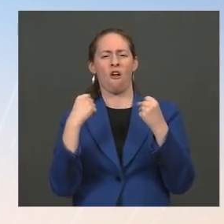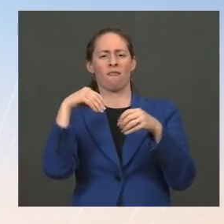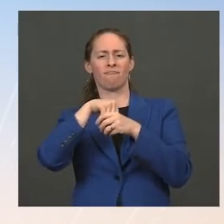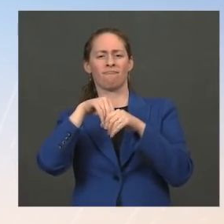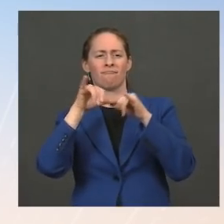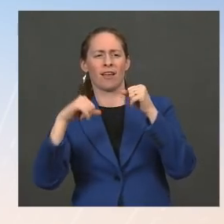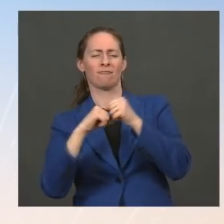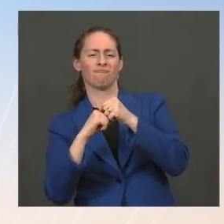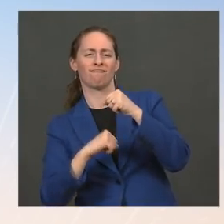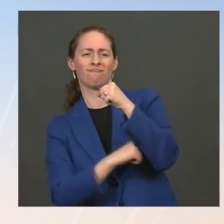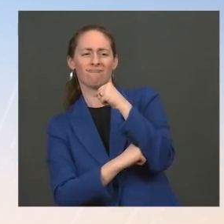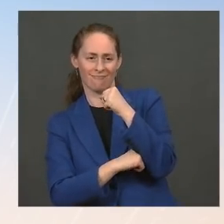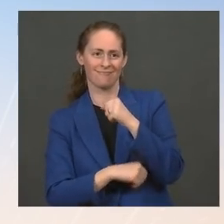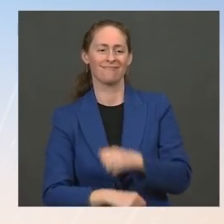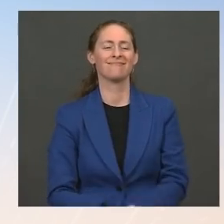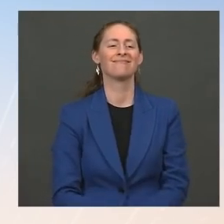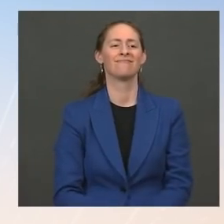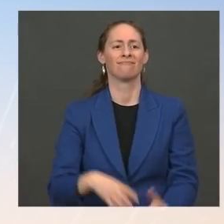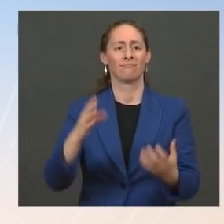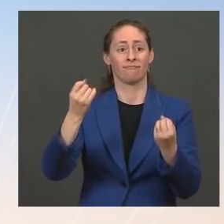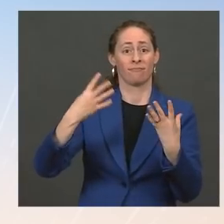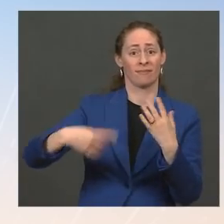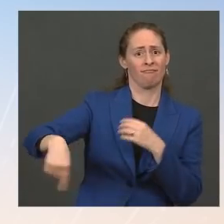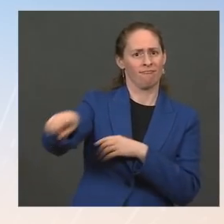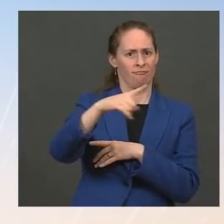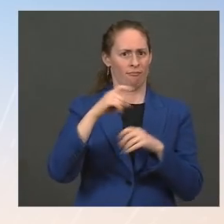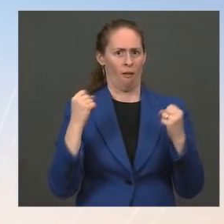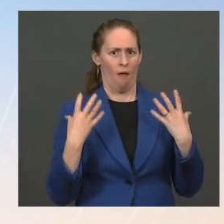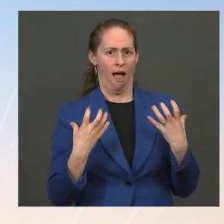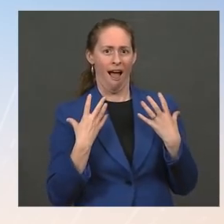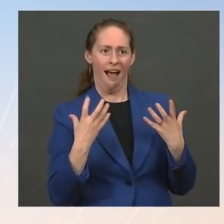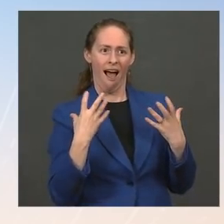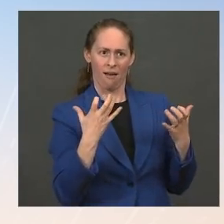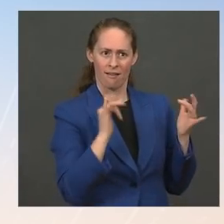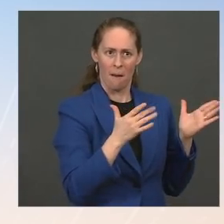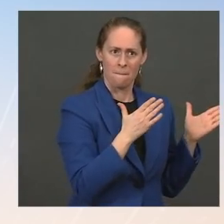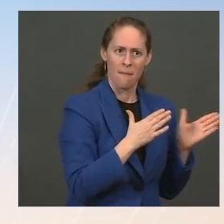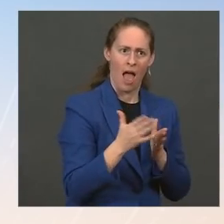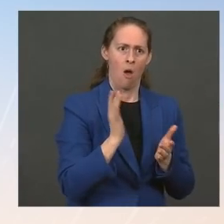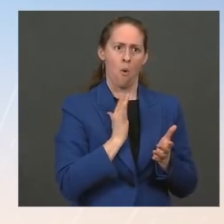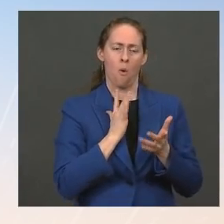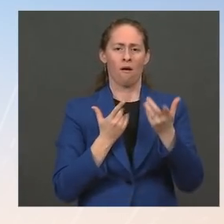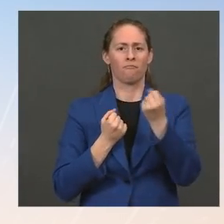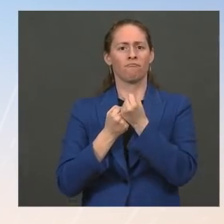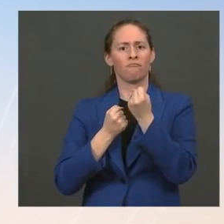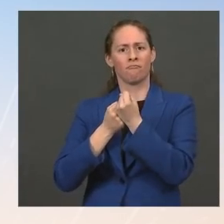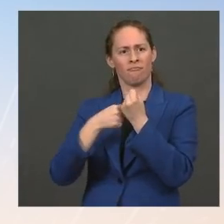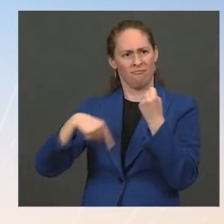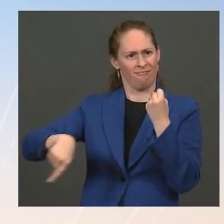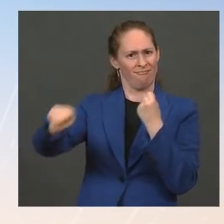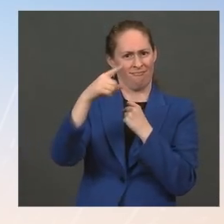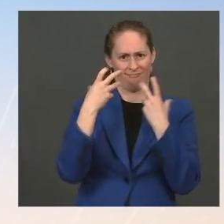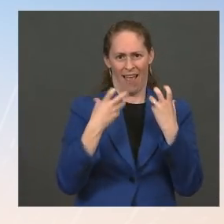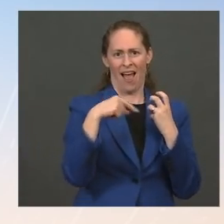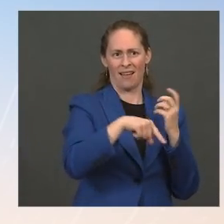will not need a four-year college degree. And the programs provided by community and technical colleges like Dakota County Technical College